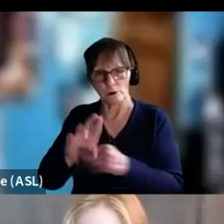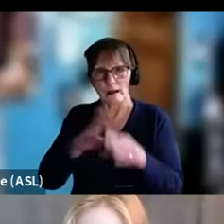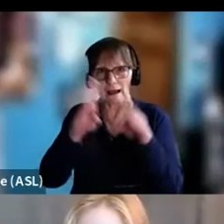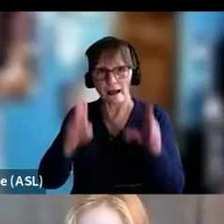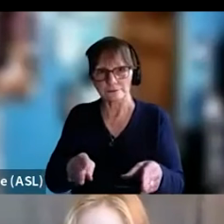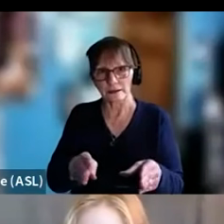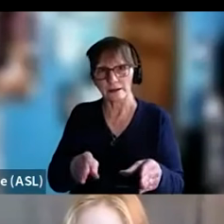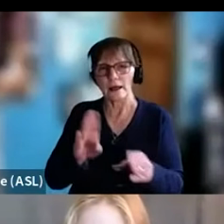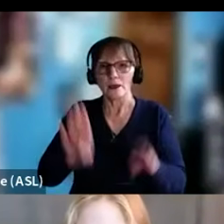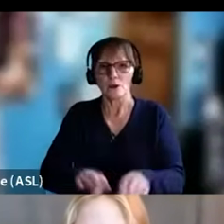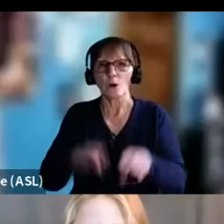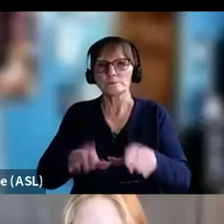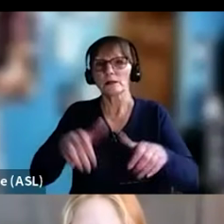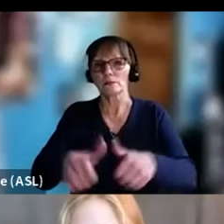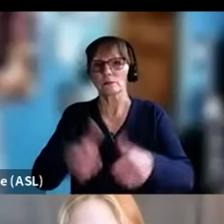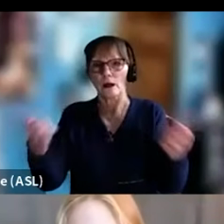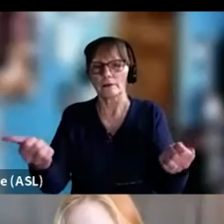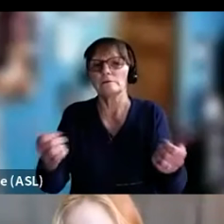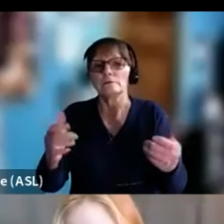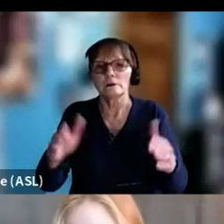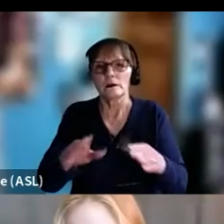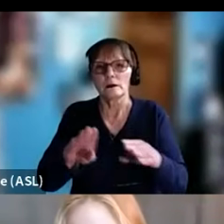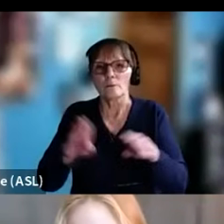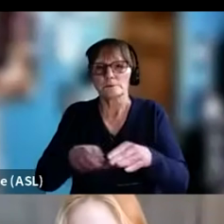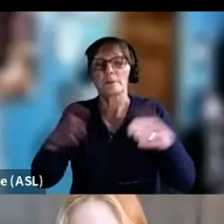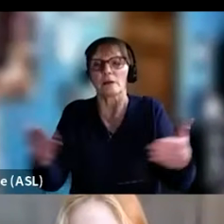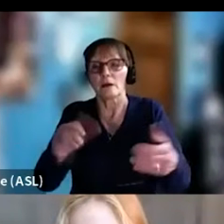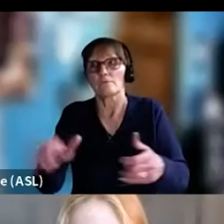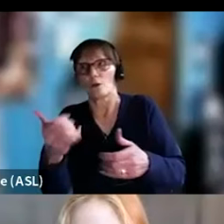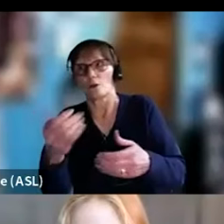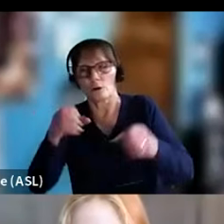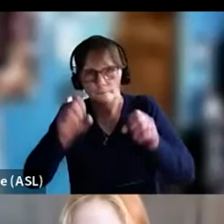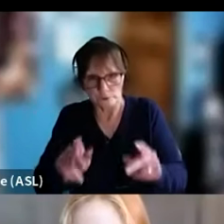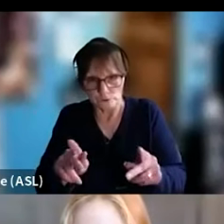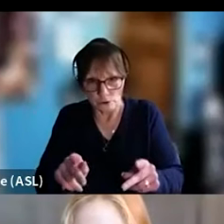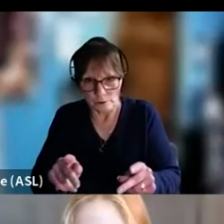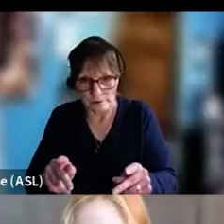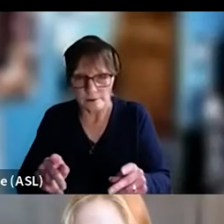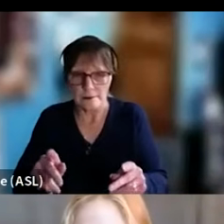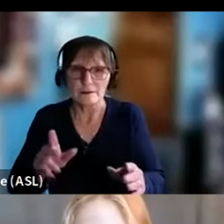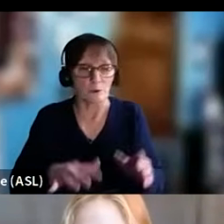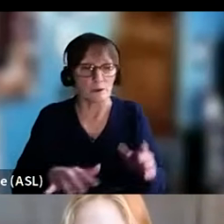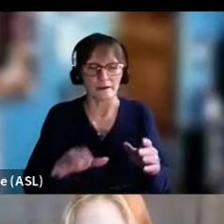It just opens up a lot of other opportunities for people and can really... So months of social service work can be done in a few weeks